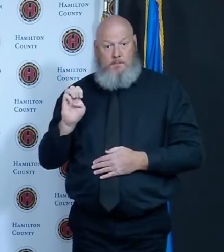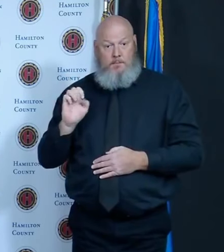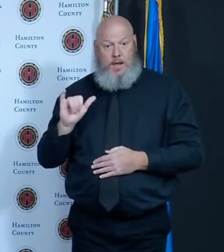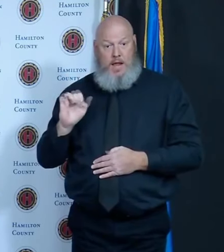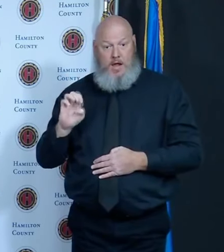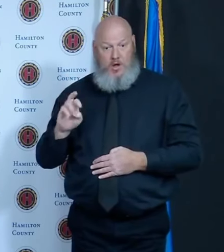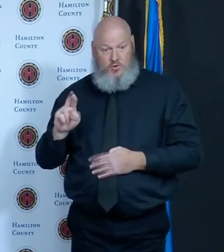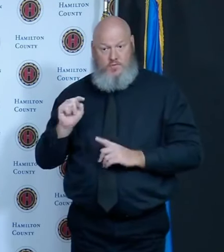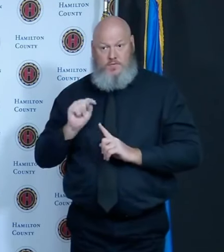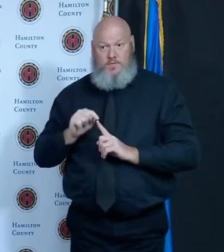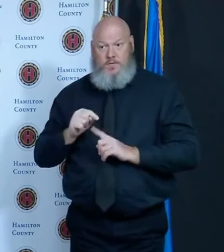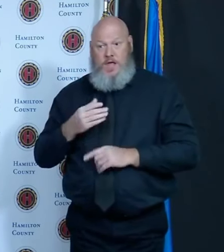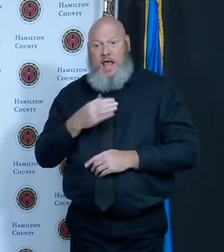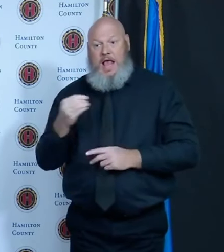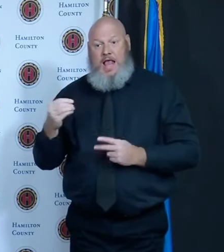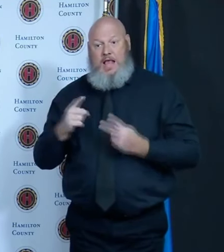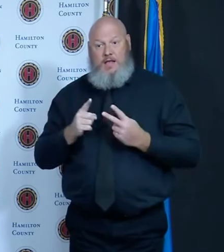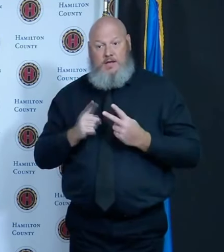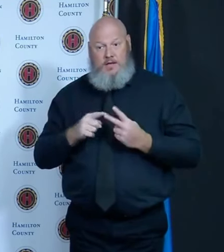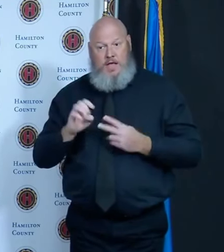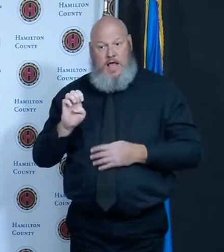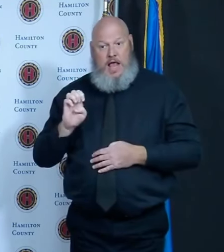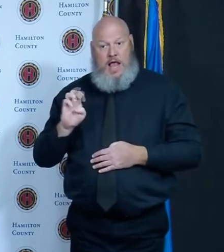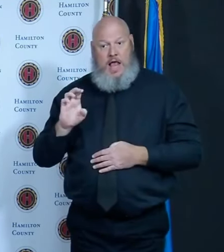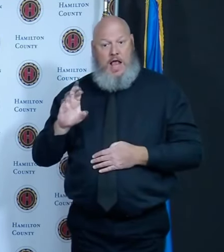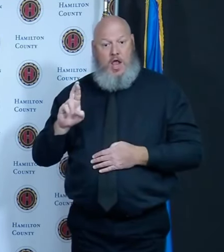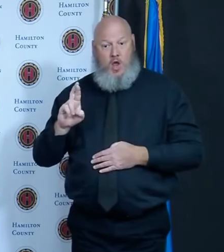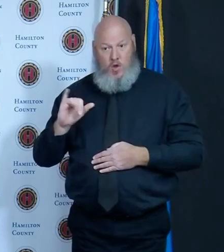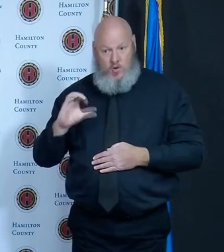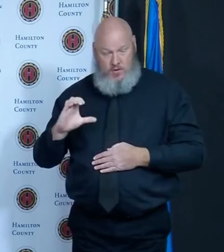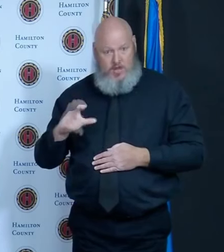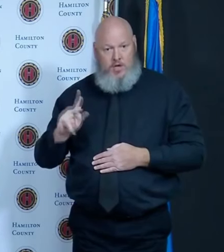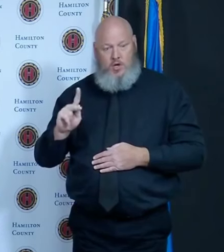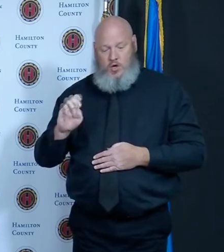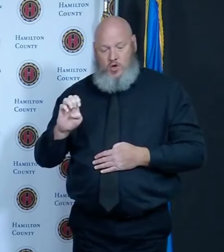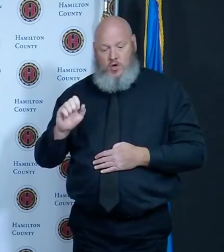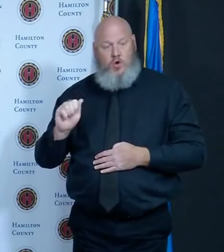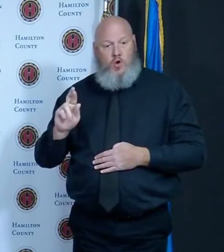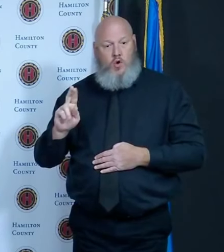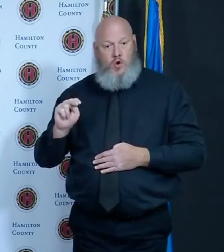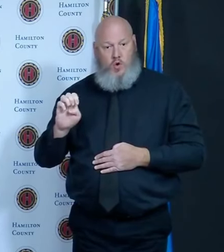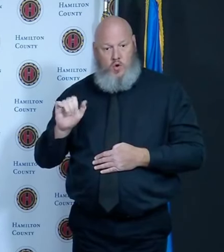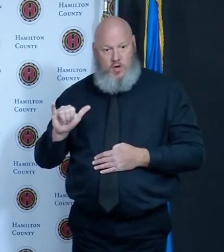also joining us from DNK he is a member of the African American Chamber by the